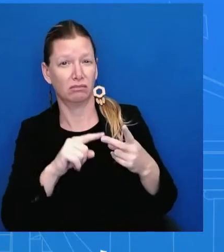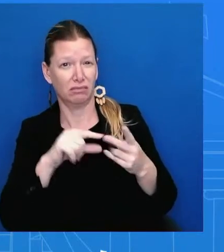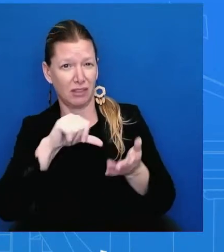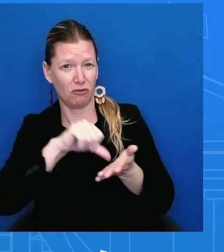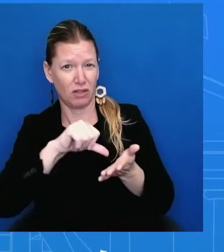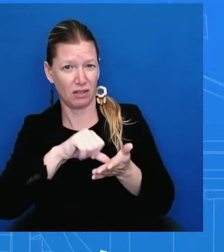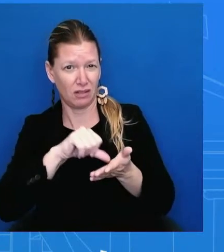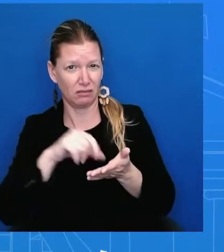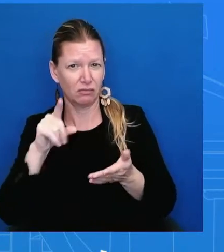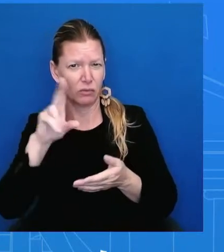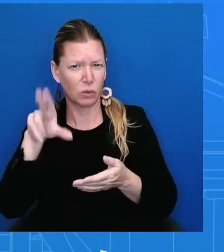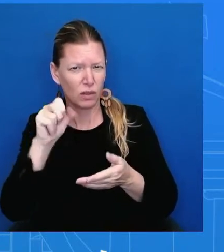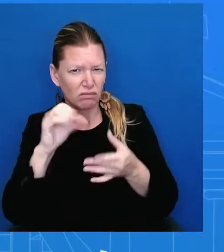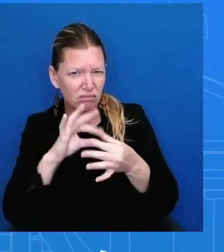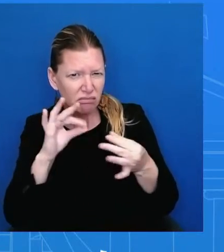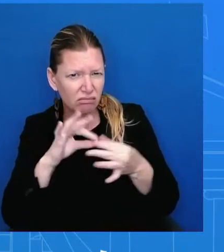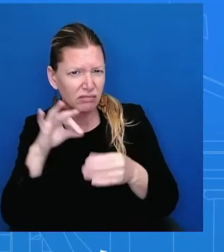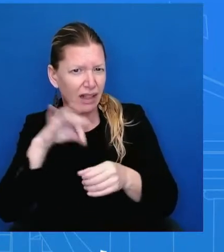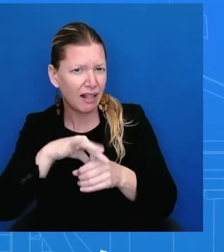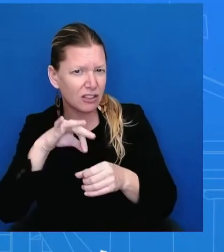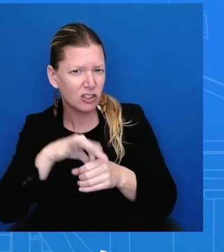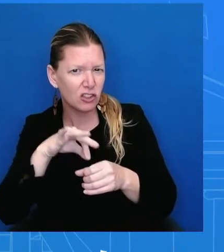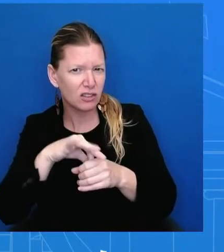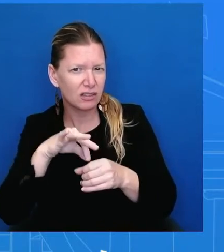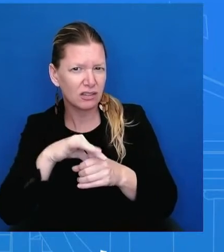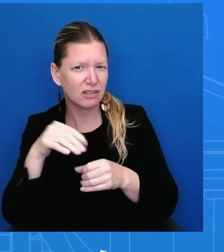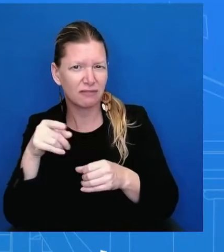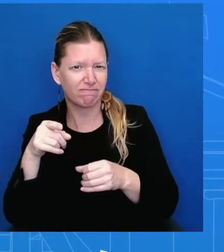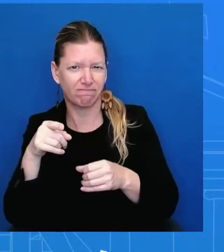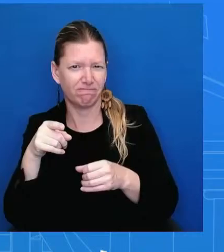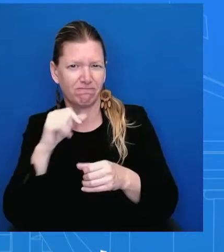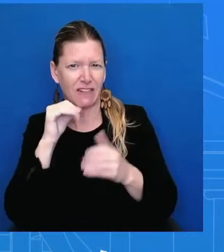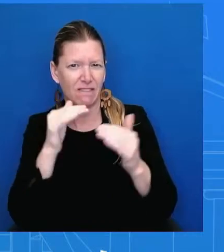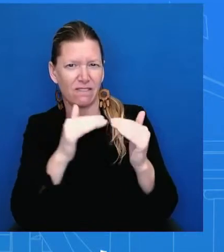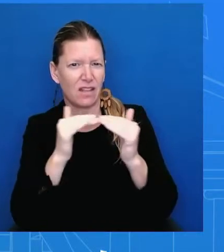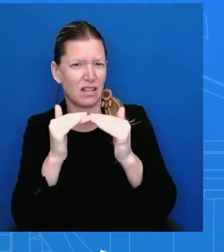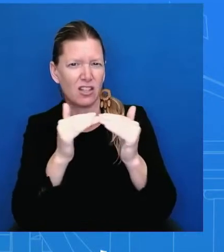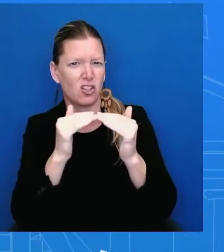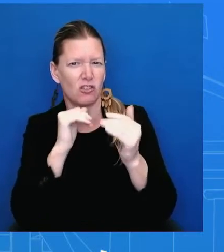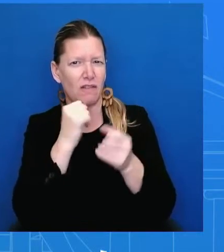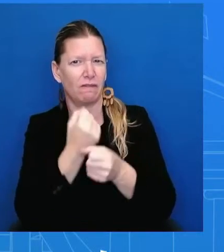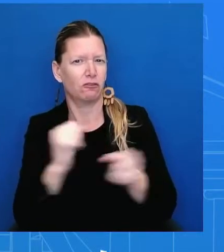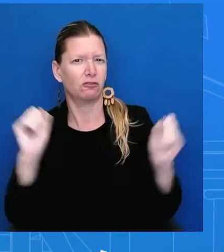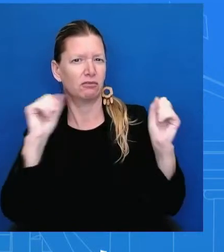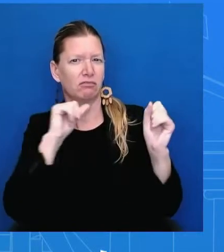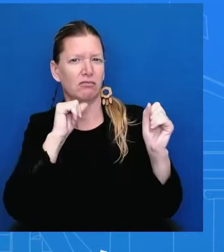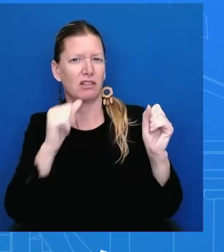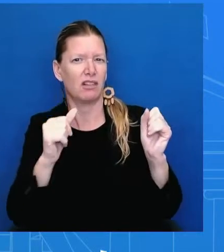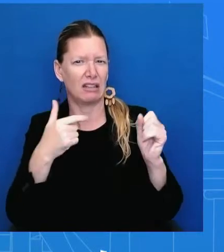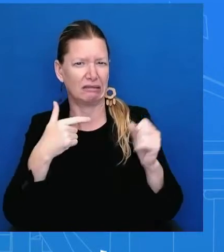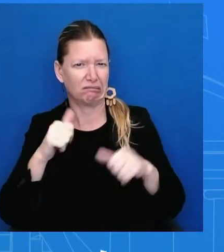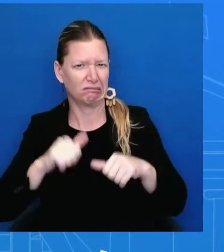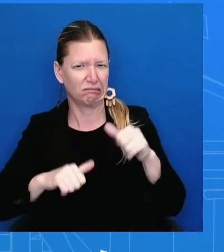But we've also heard the U.S. say that they will negotiate or do diplomacy with Iran when it serves our national interests.